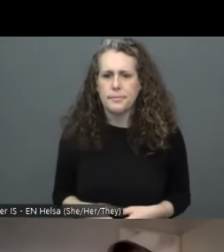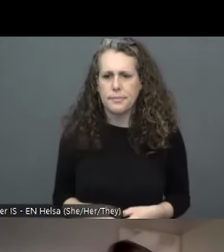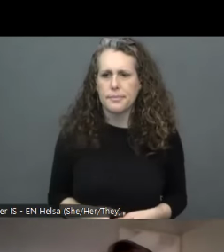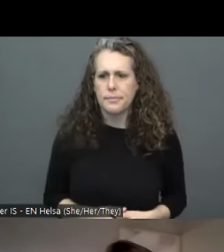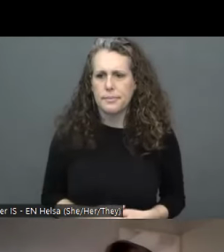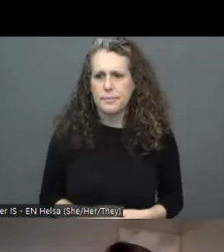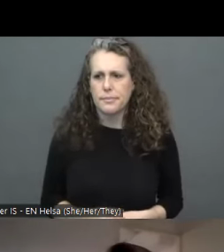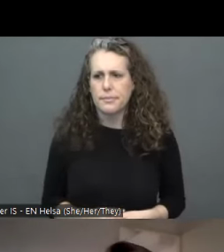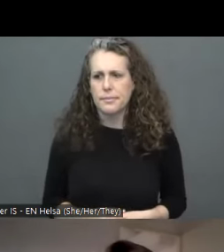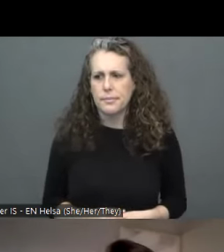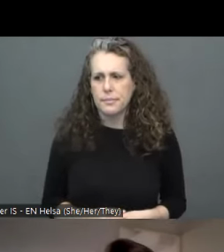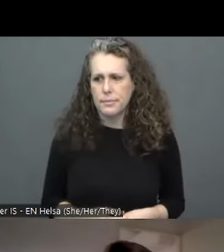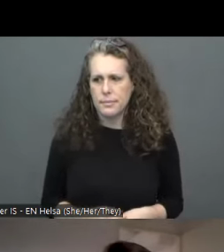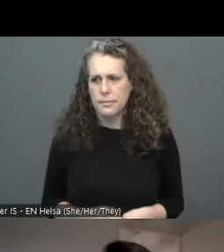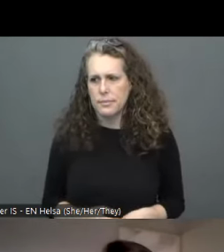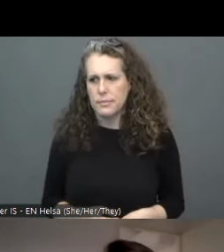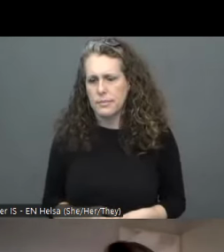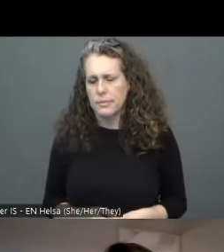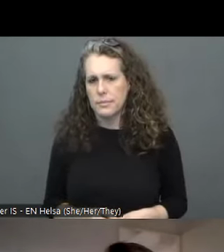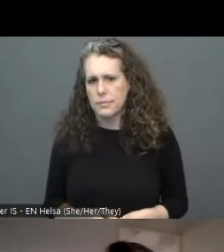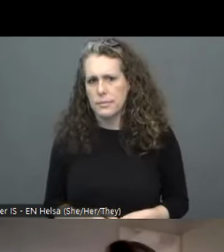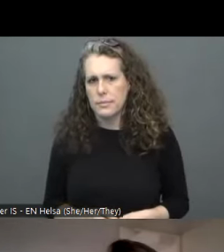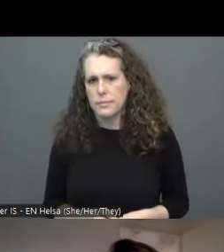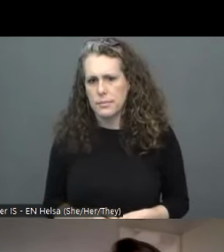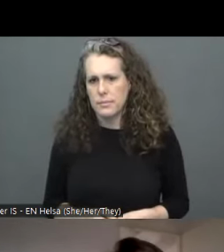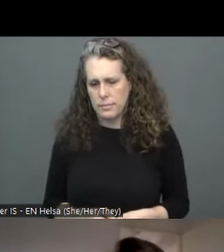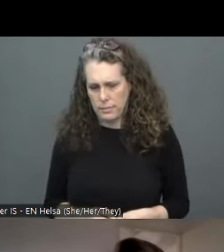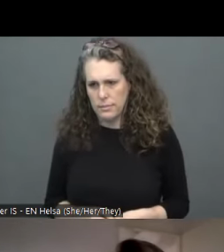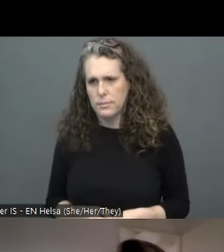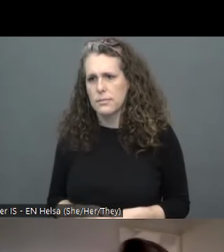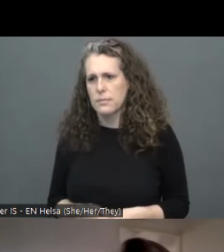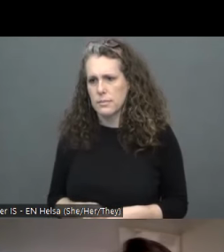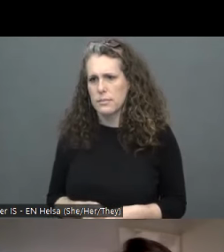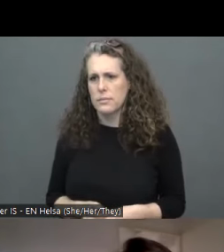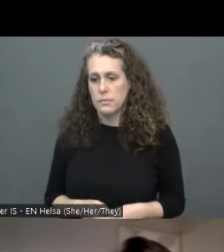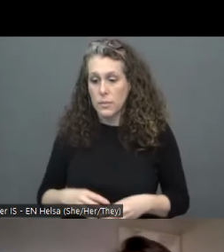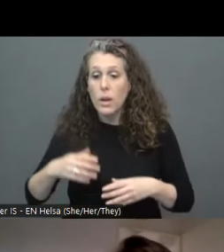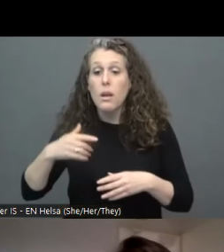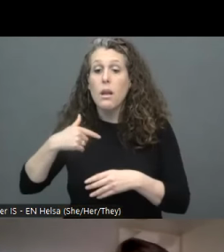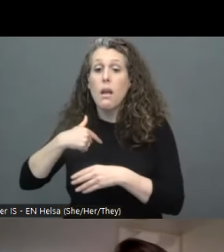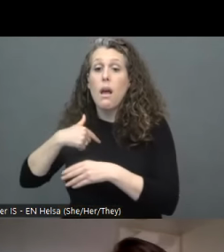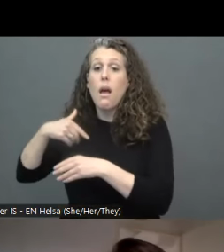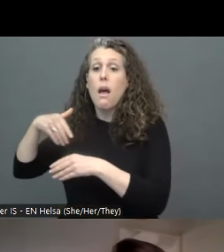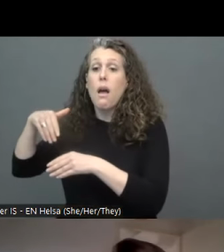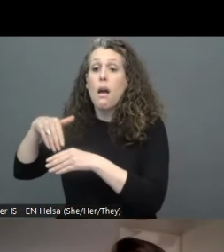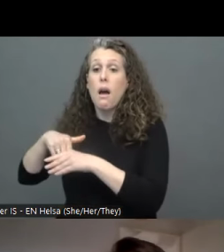We also structured the content according to the project management and applying the first